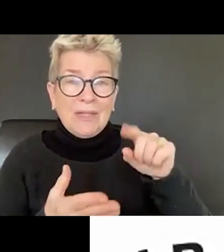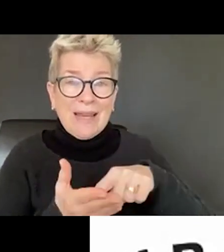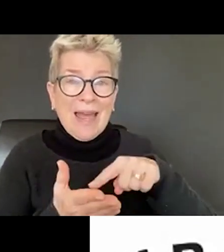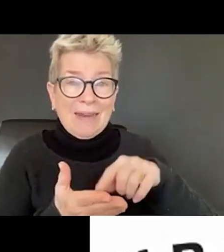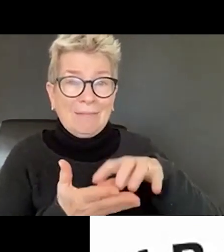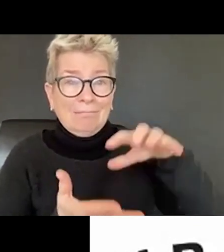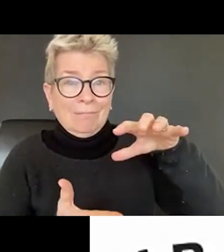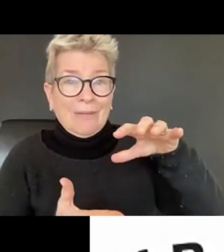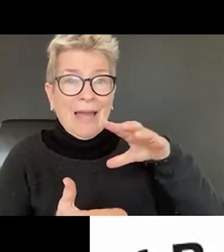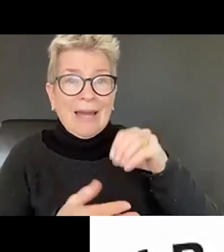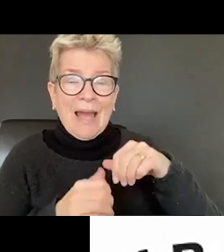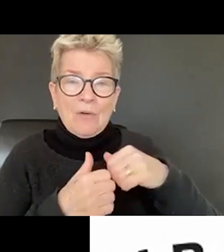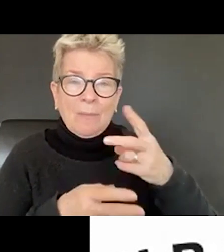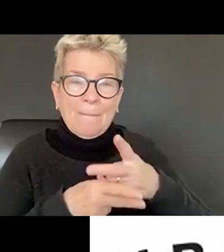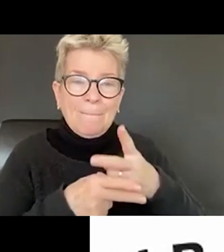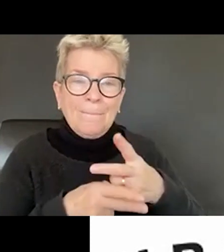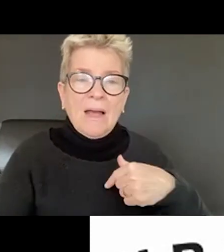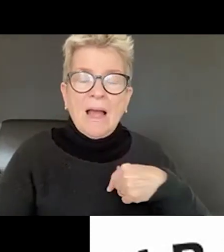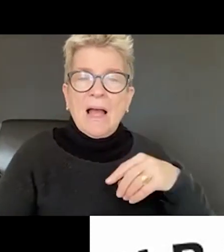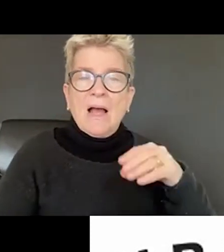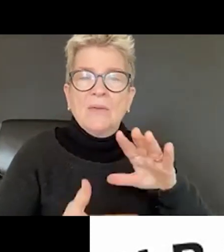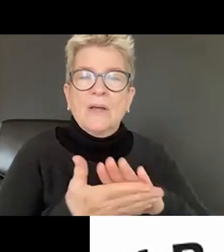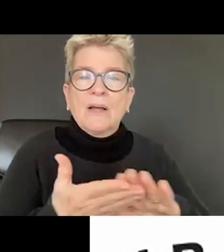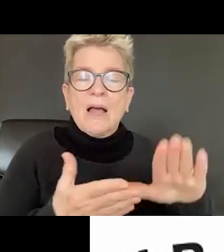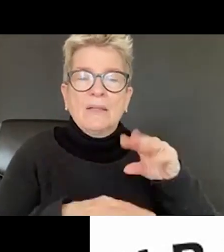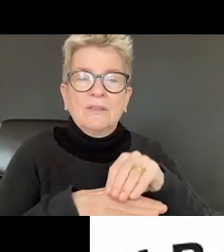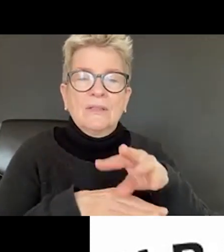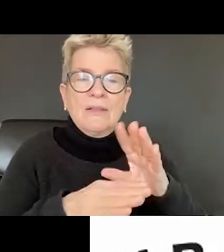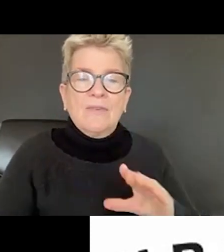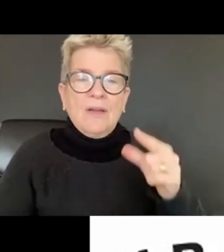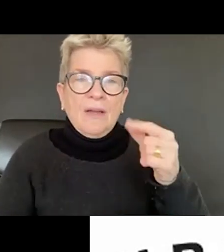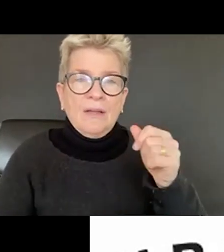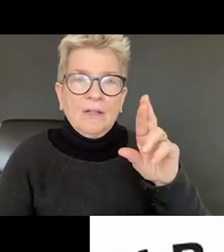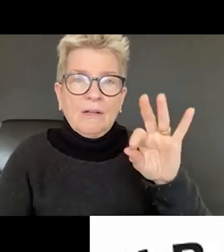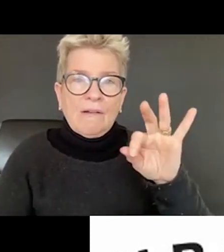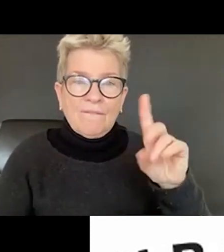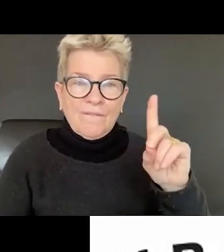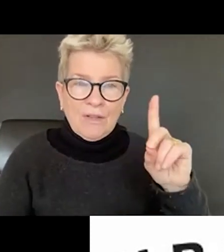I so I was a college counselor at Garfield High School for all of my son who's now 21 all of his